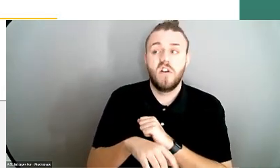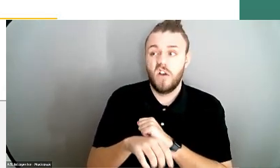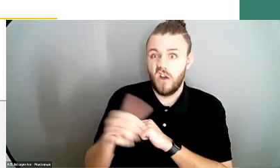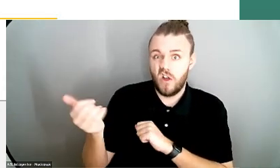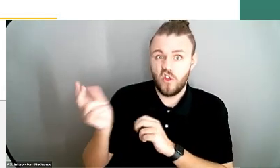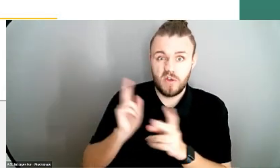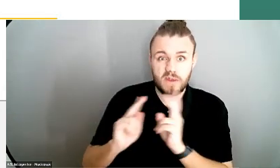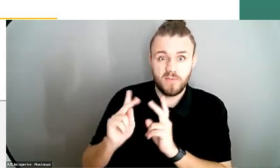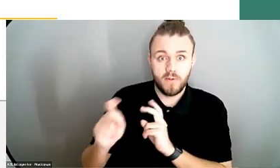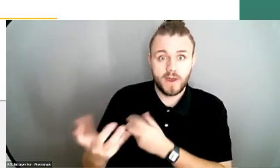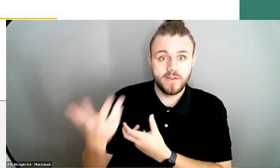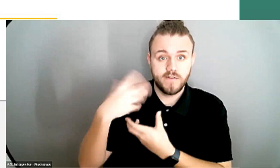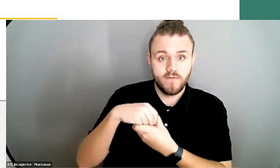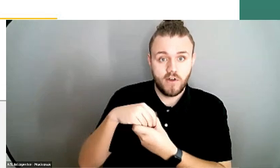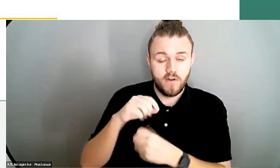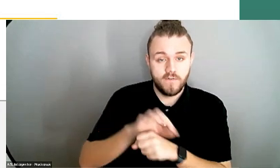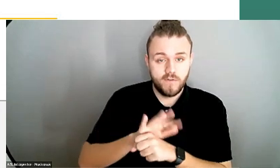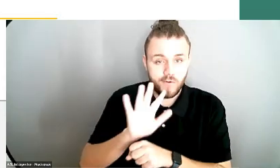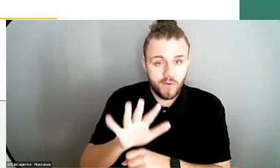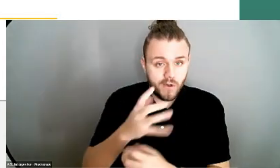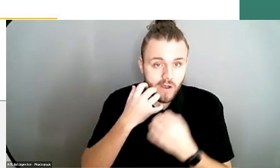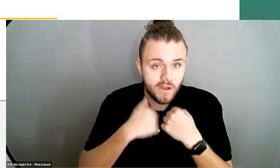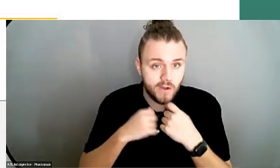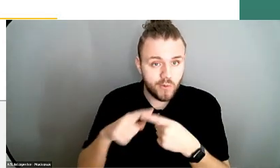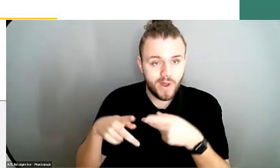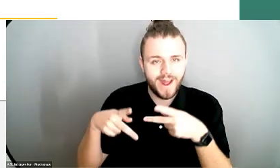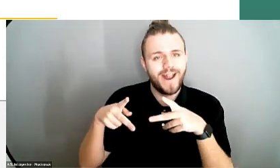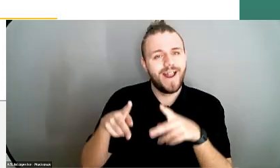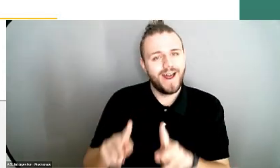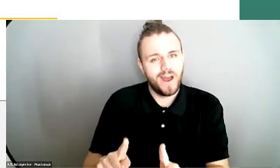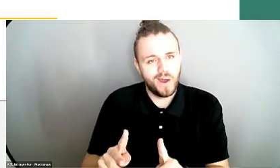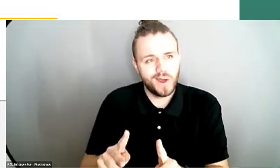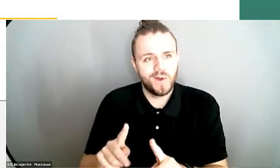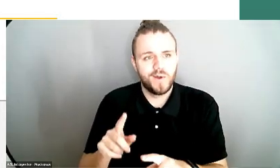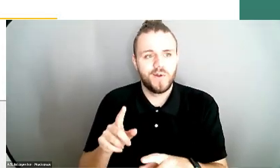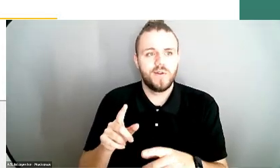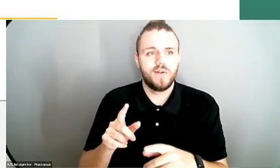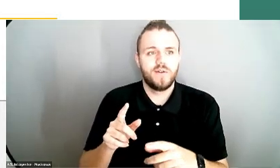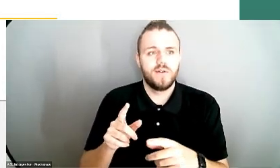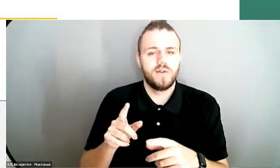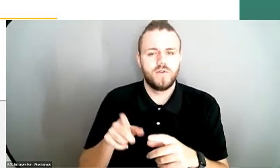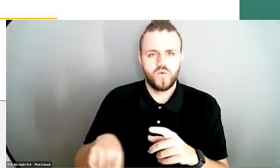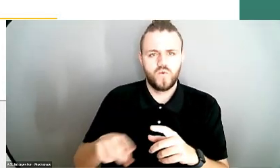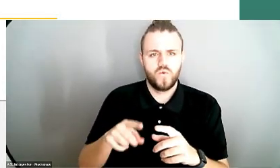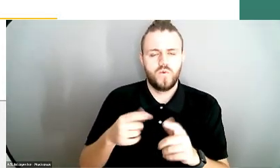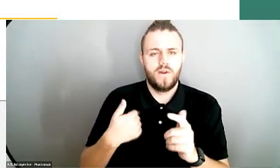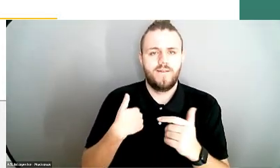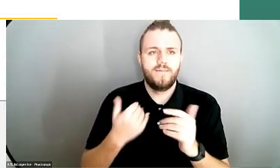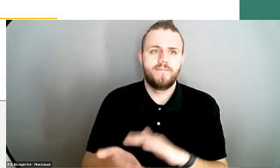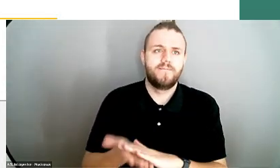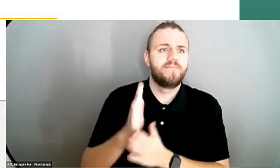involve in your care to allow you to have the best pregnancy care